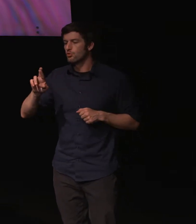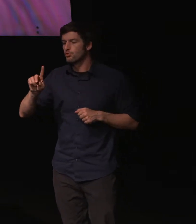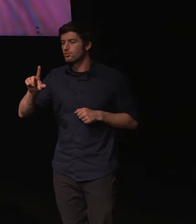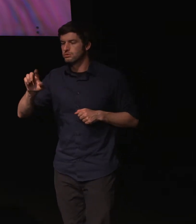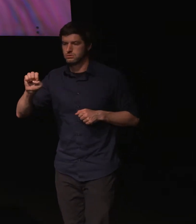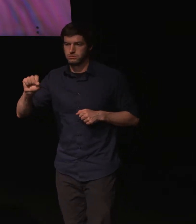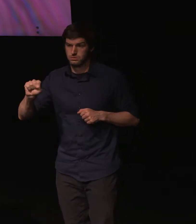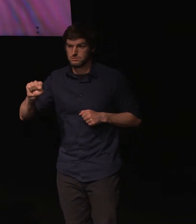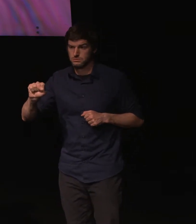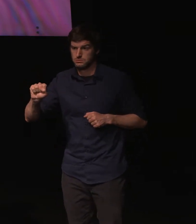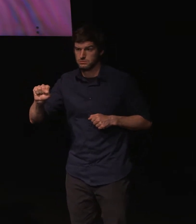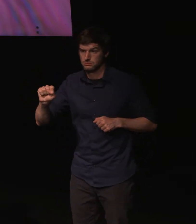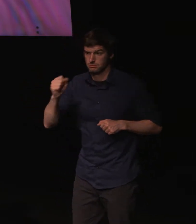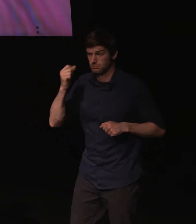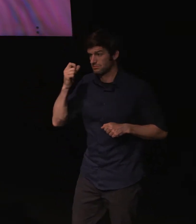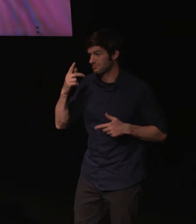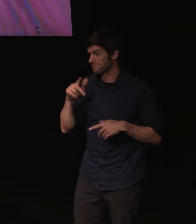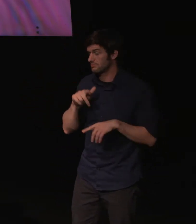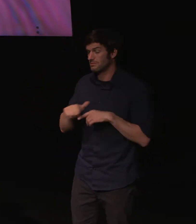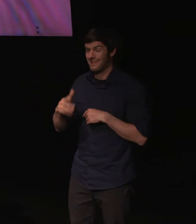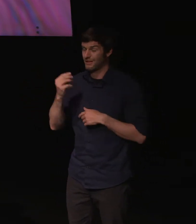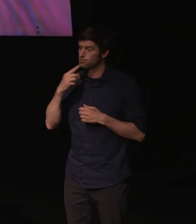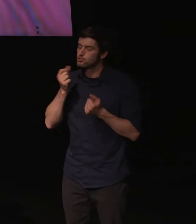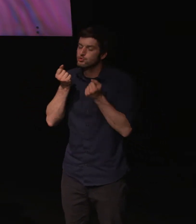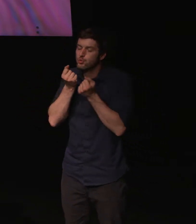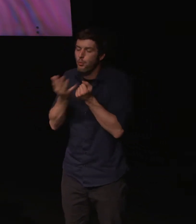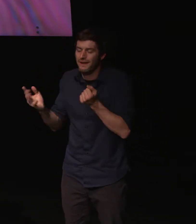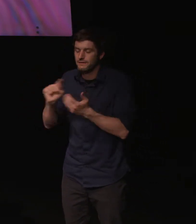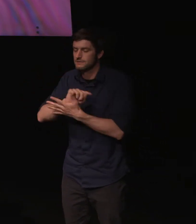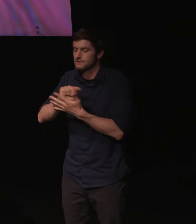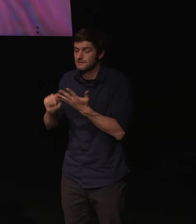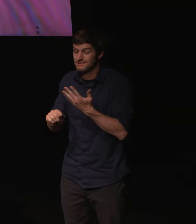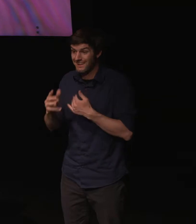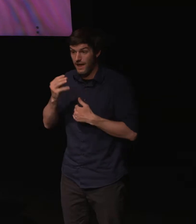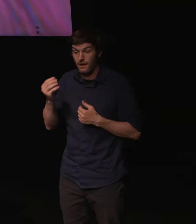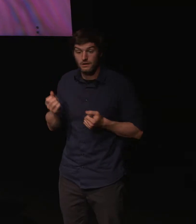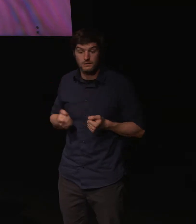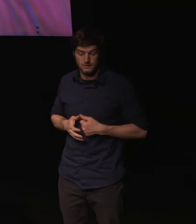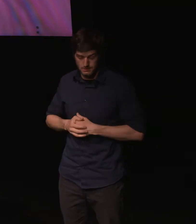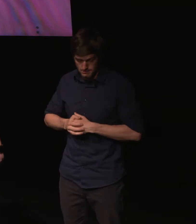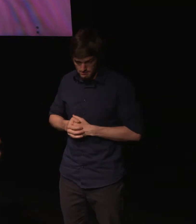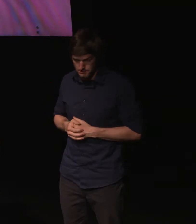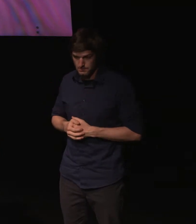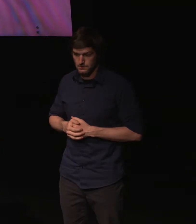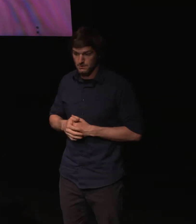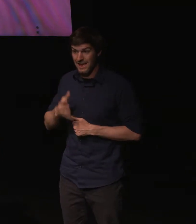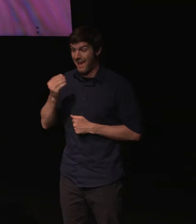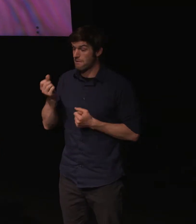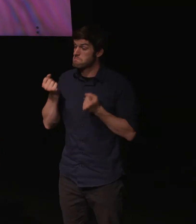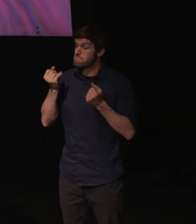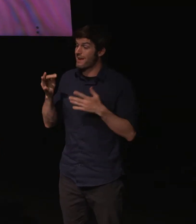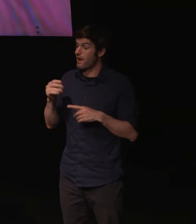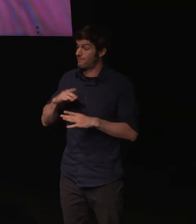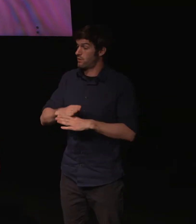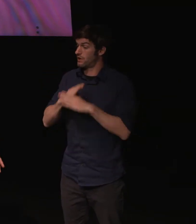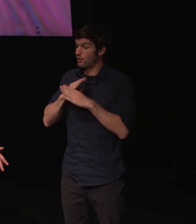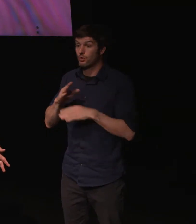And I'm not gonna sugarcoat it, a lot of those hurdles were me sitting down and saying, "No, I absolutely don't want this